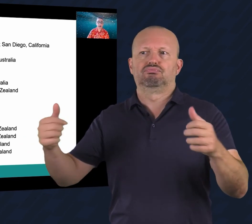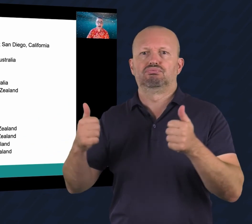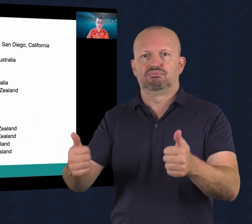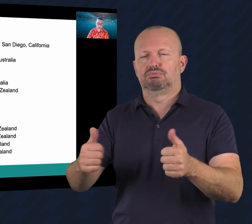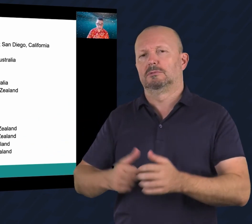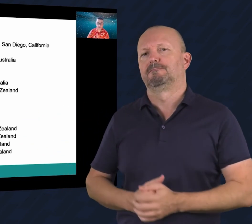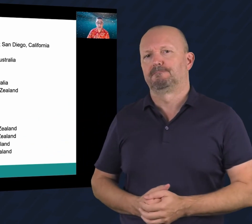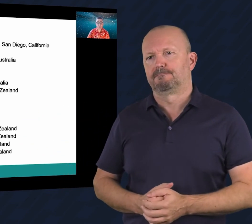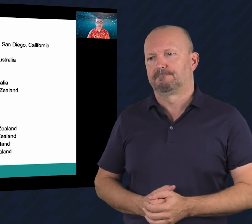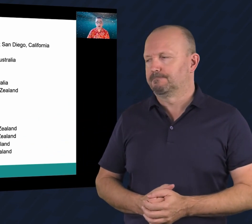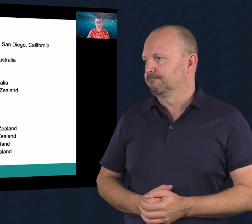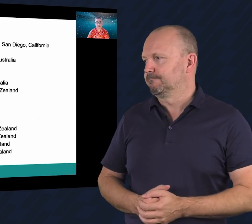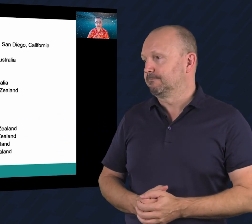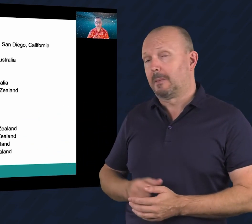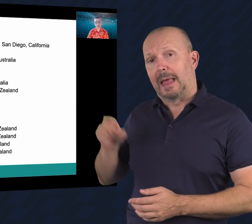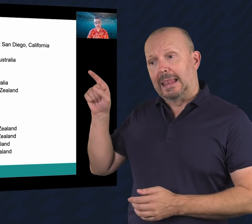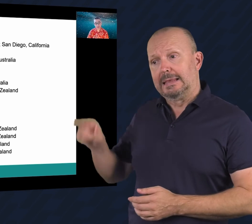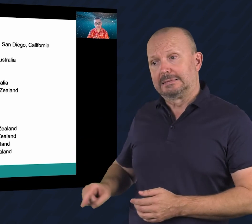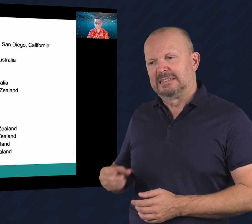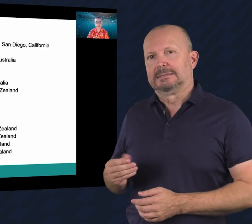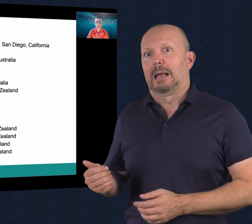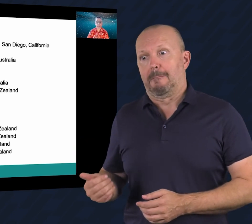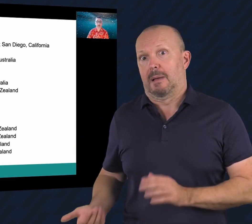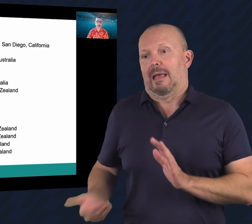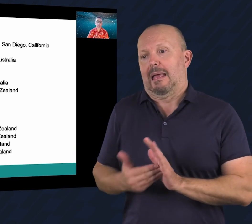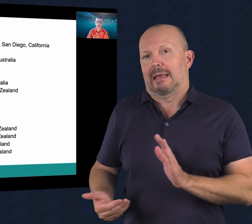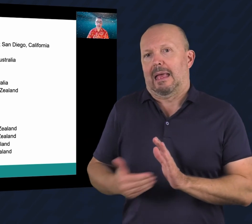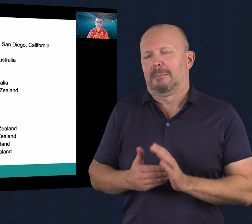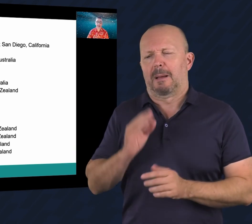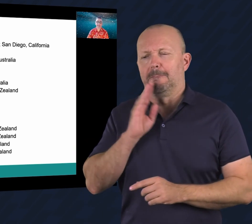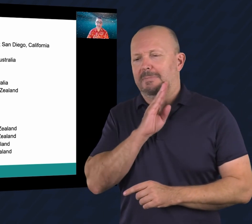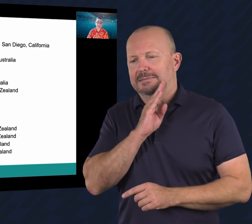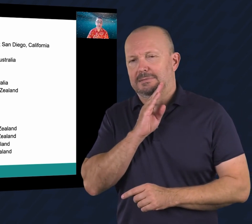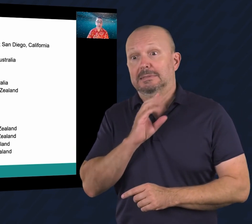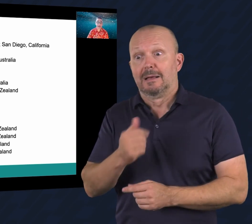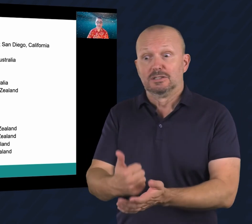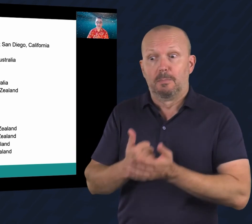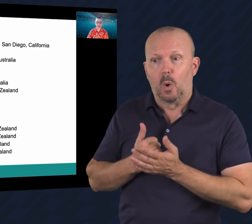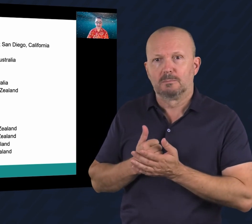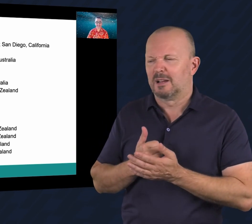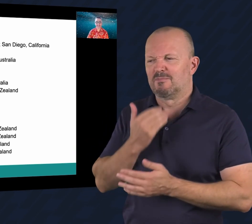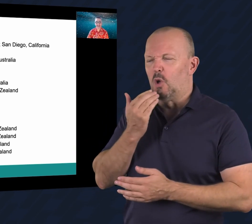And I apologise for those that have not had space to include, as we've had many who supported us.